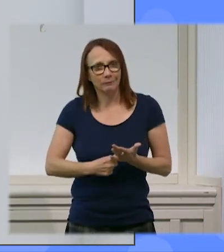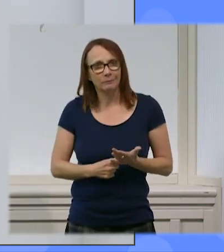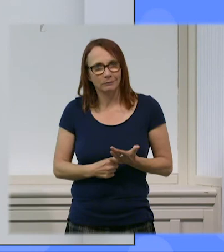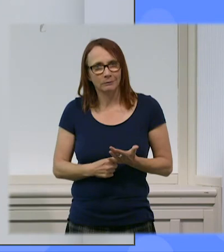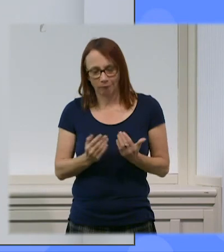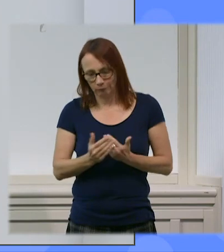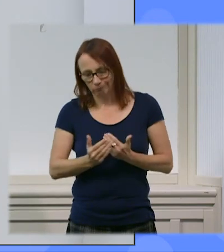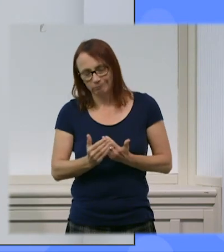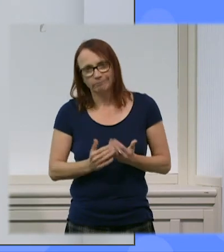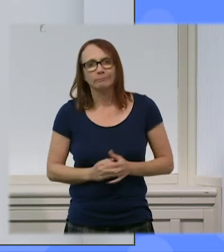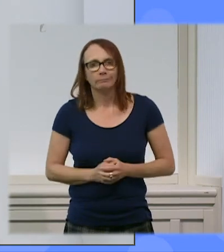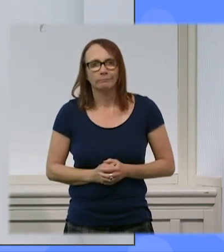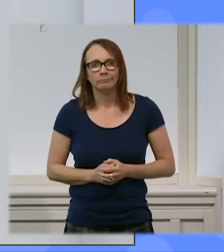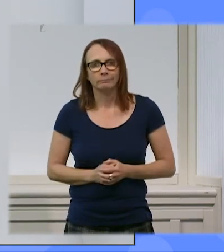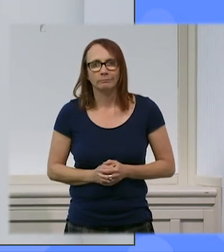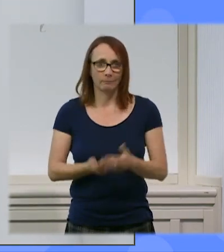next couple of years